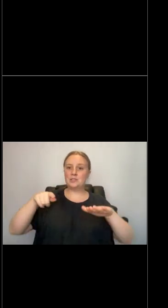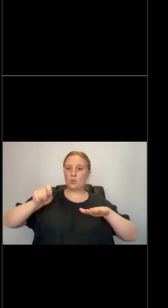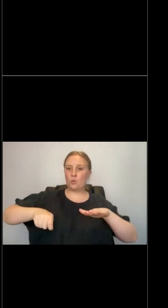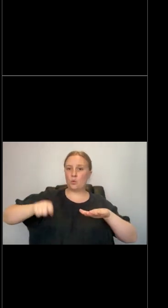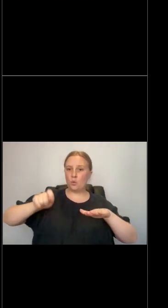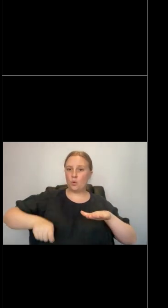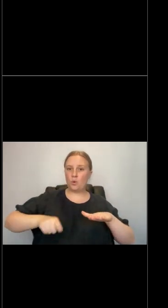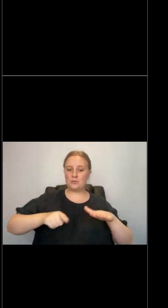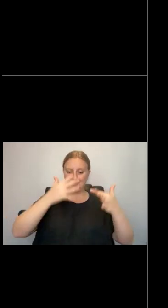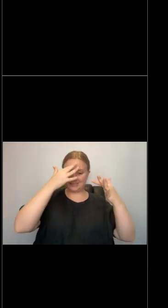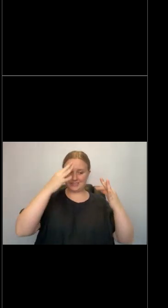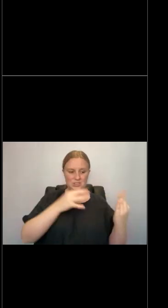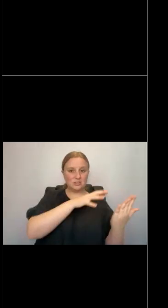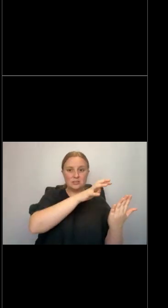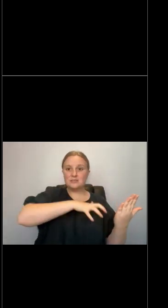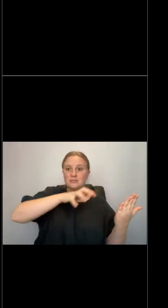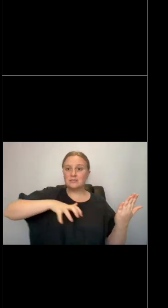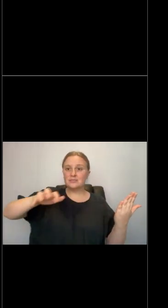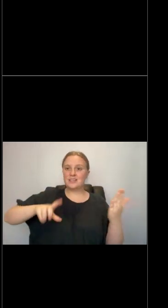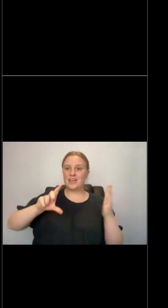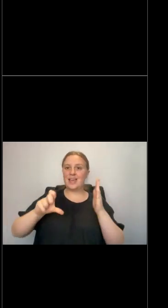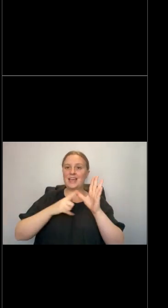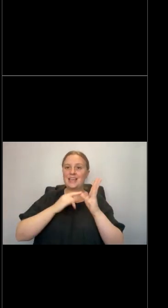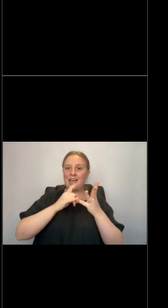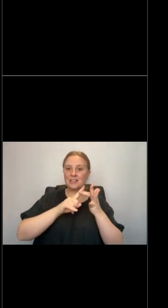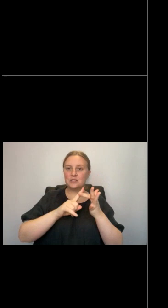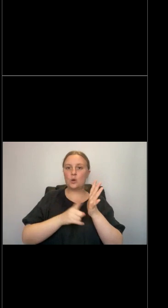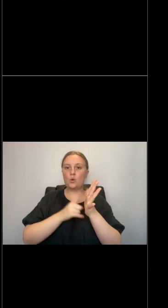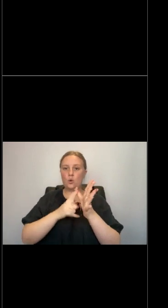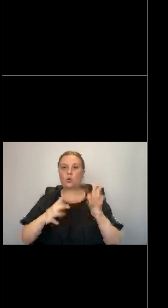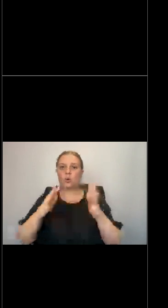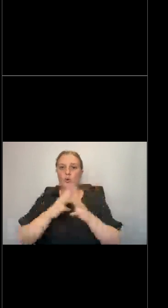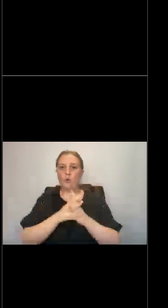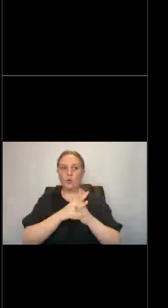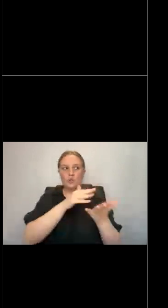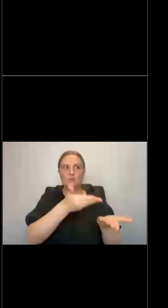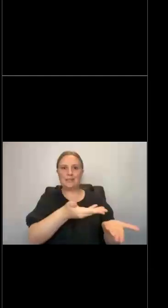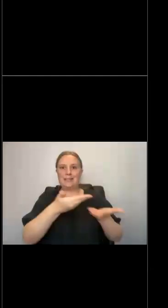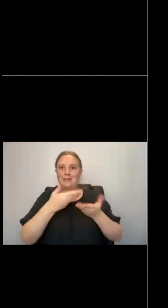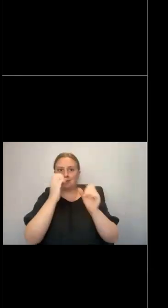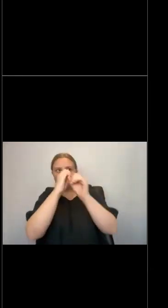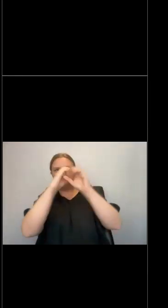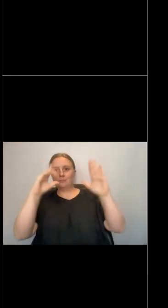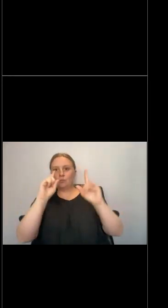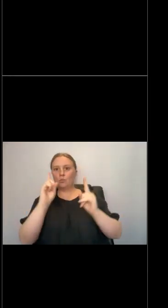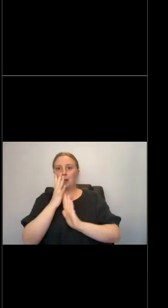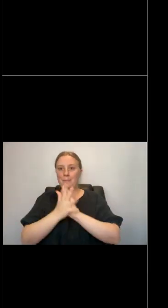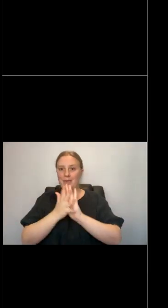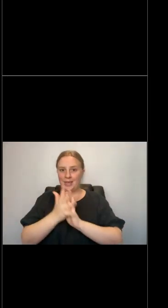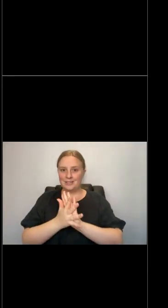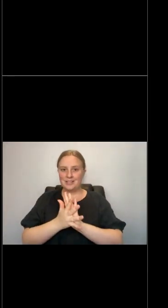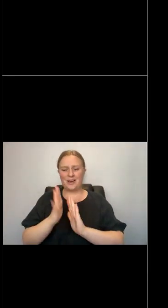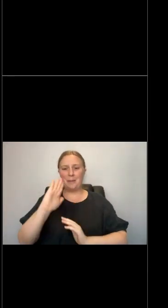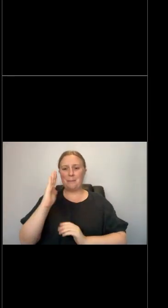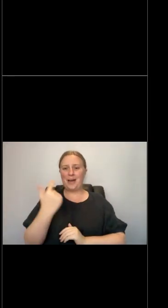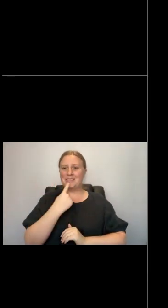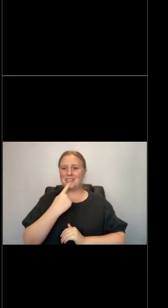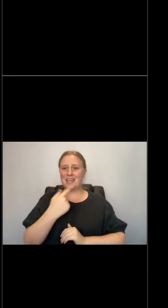Now, I didn't say I wasn't referring to legislation in law outside Queensland alive.